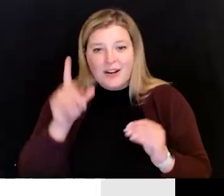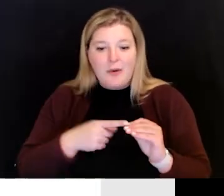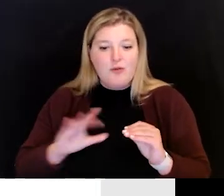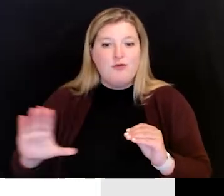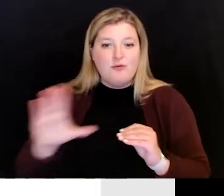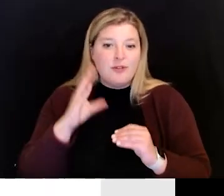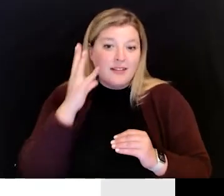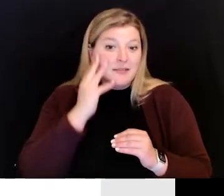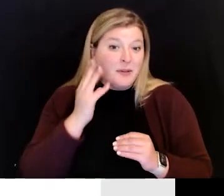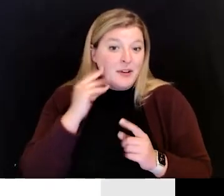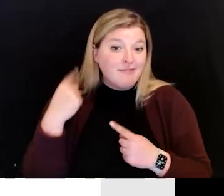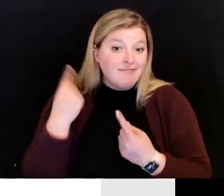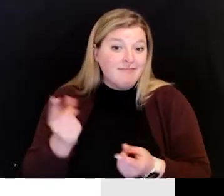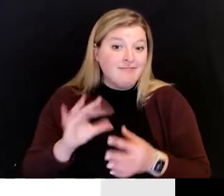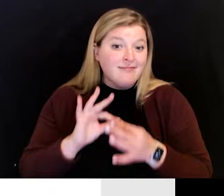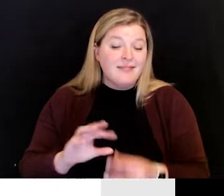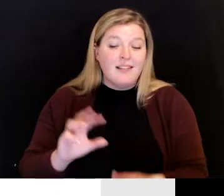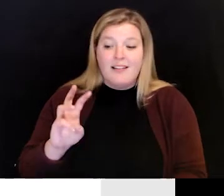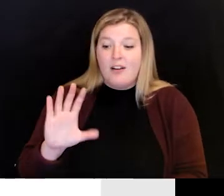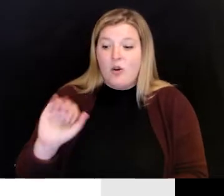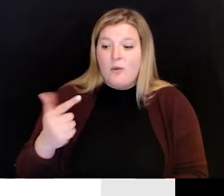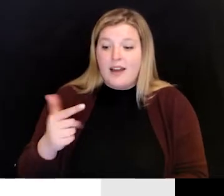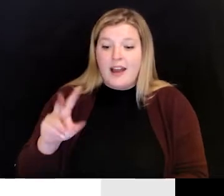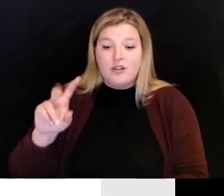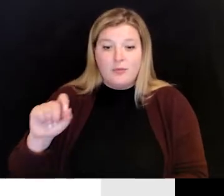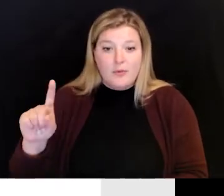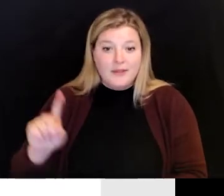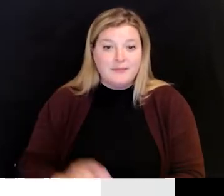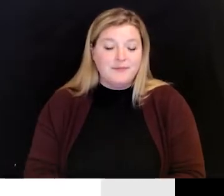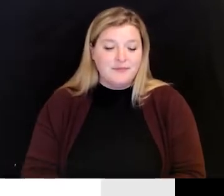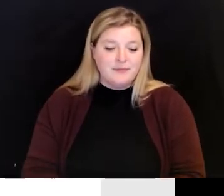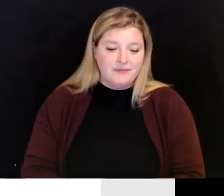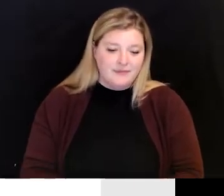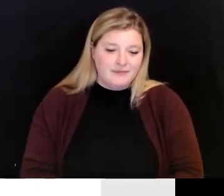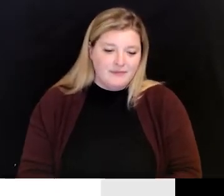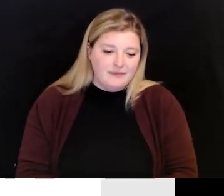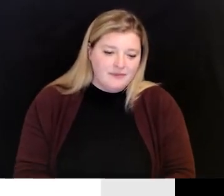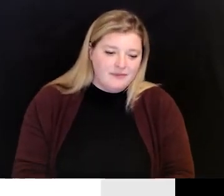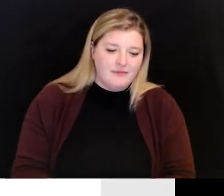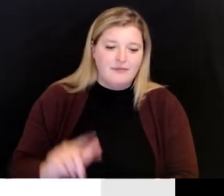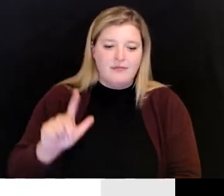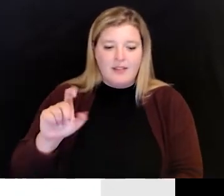with WCAG 2.1. Take it away. [Lexi] Thank you, Joan.